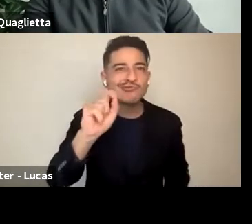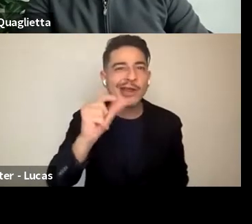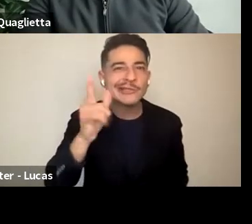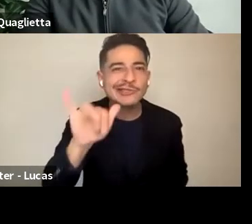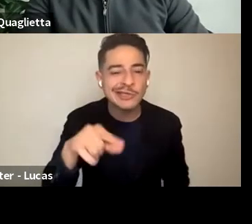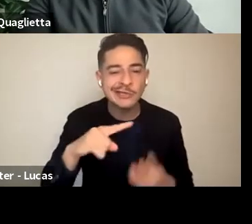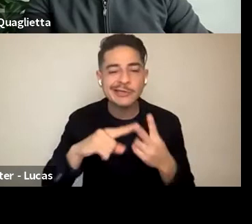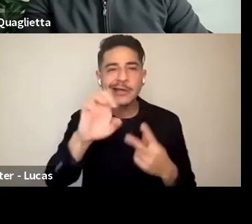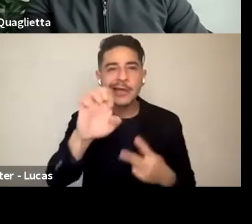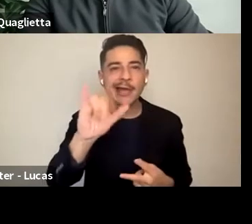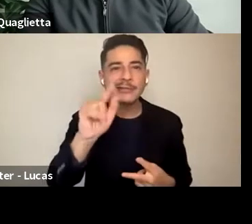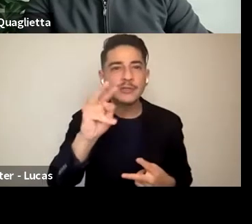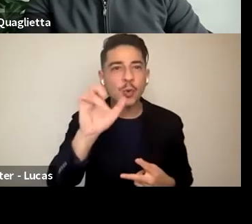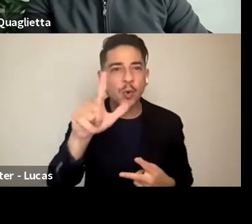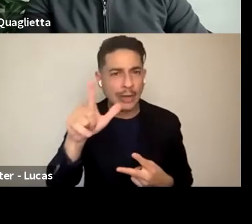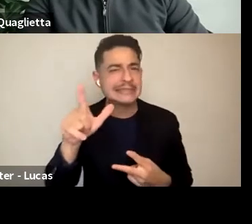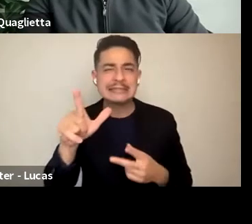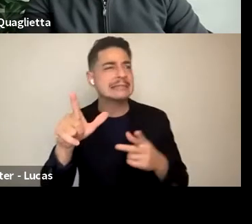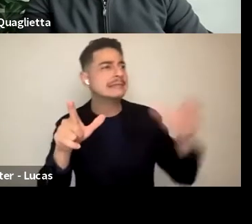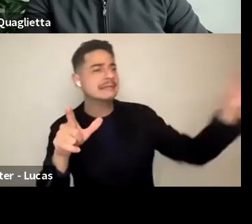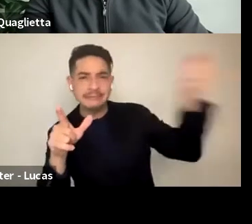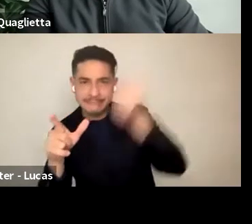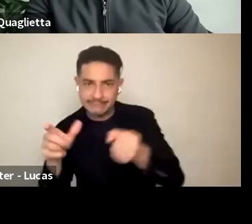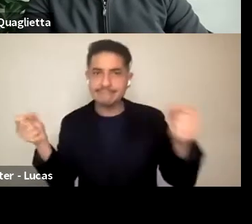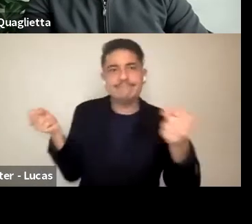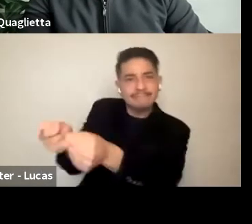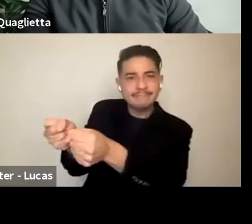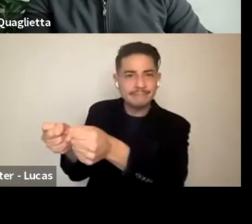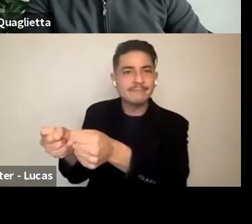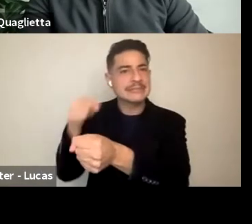get somebody from an editorial side in there that could be contractor or Dev.